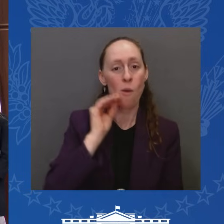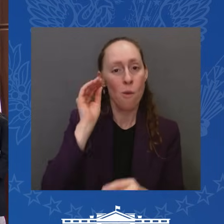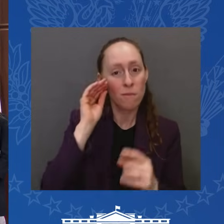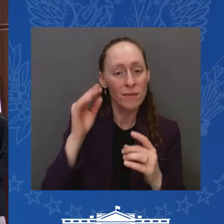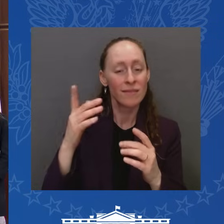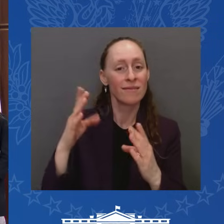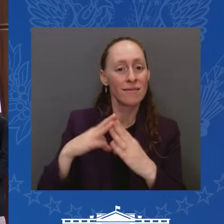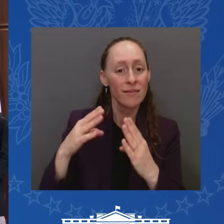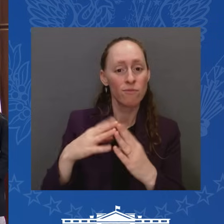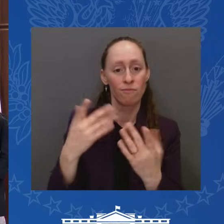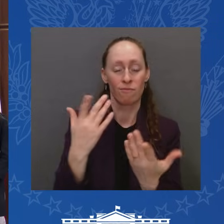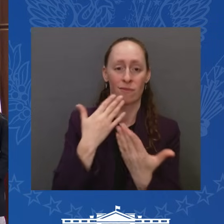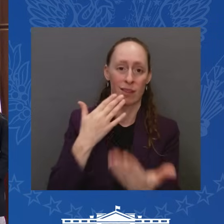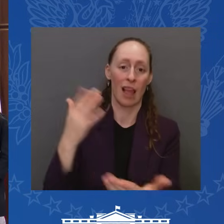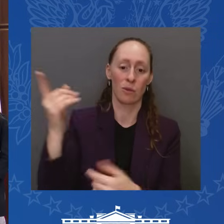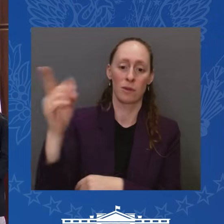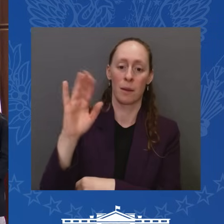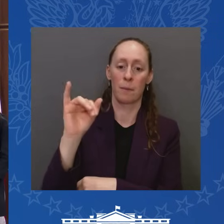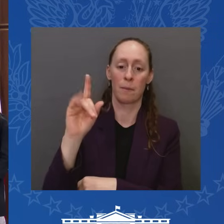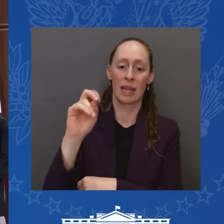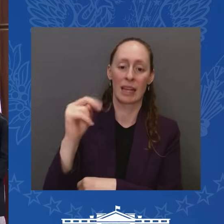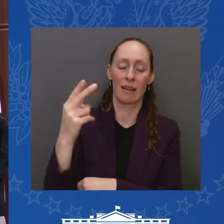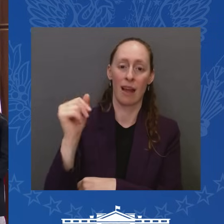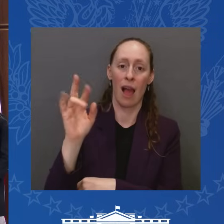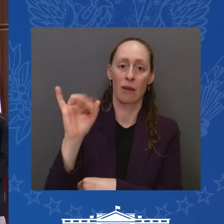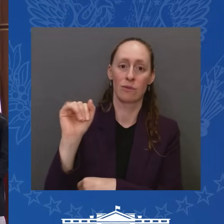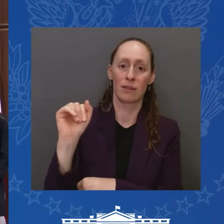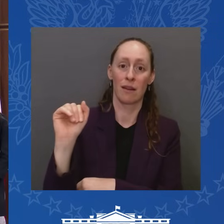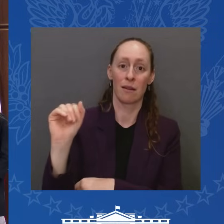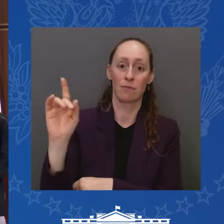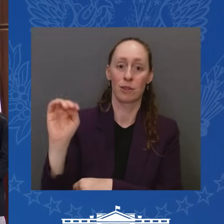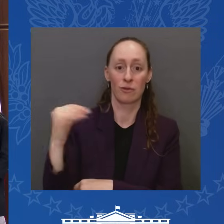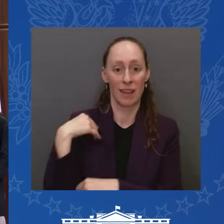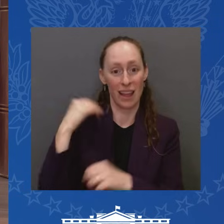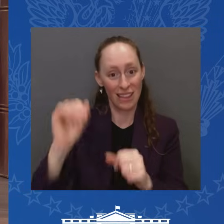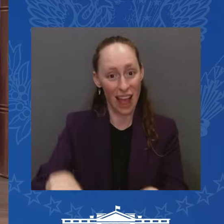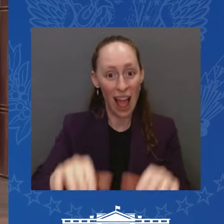We brought together 38 consortium partners, academic institutions,